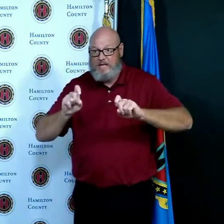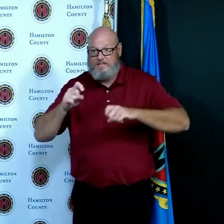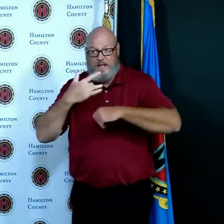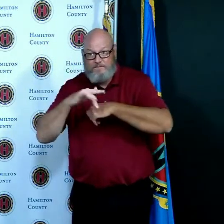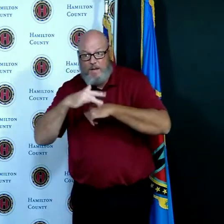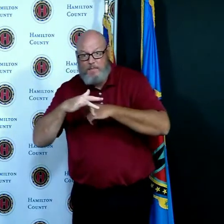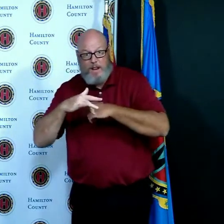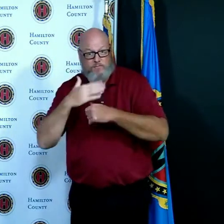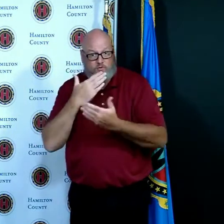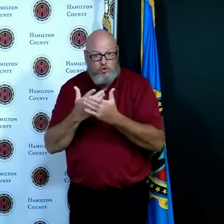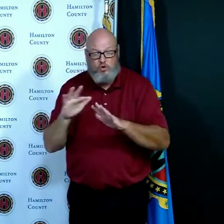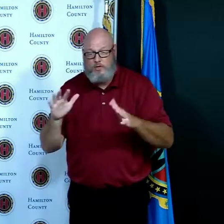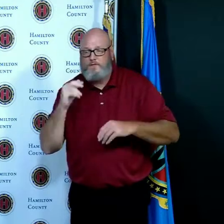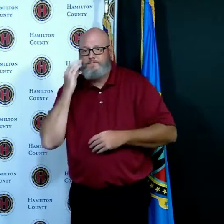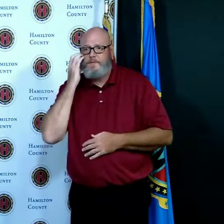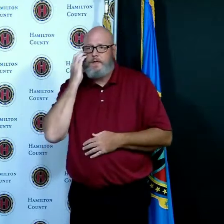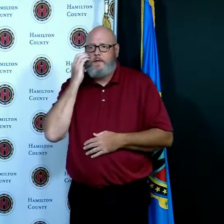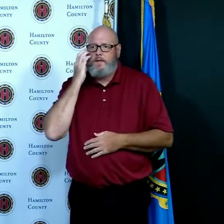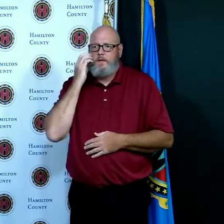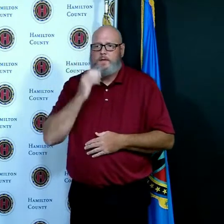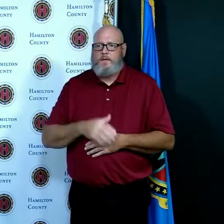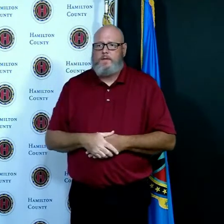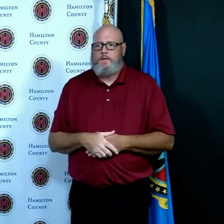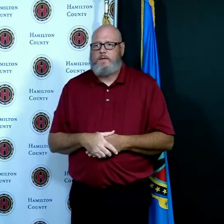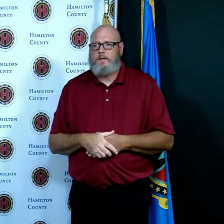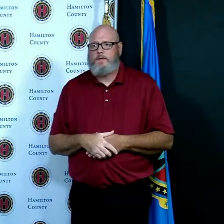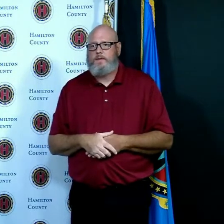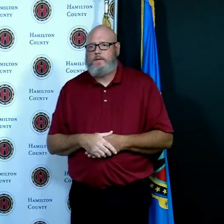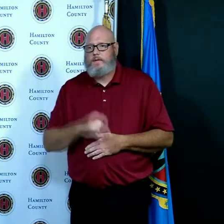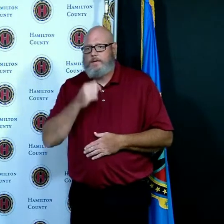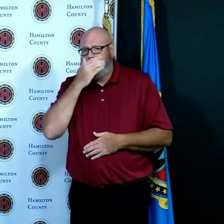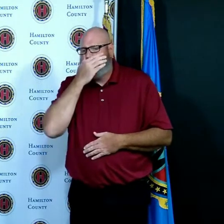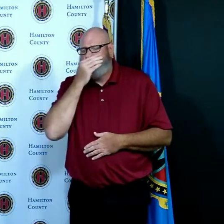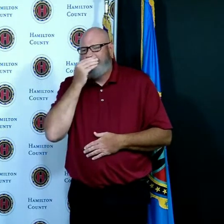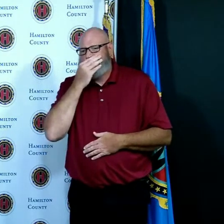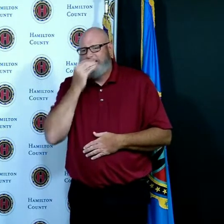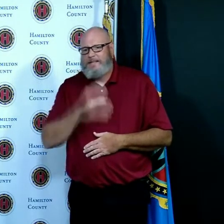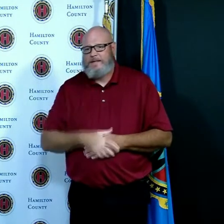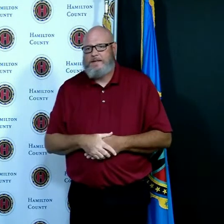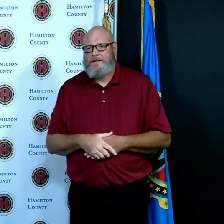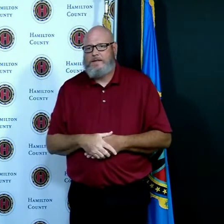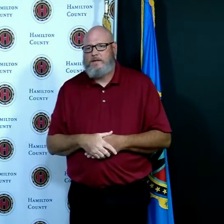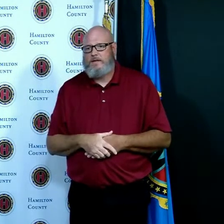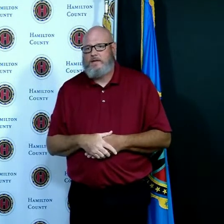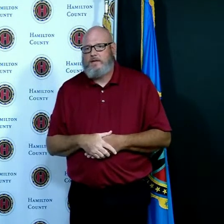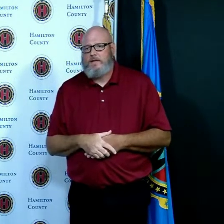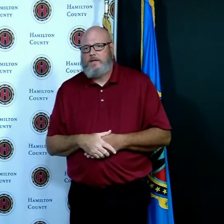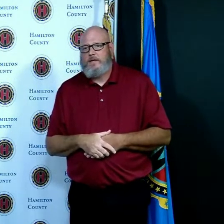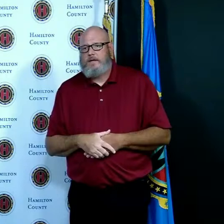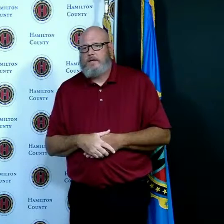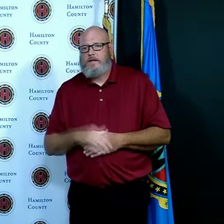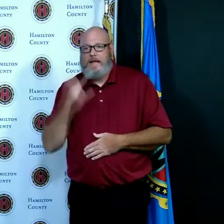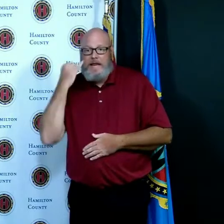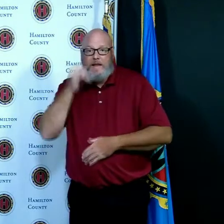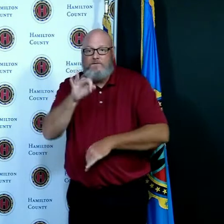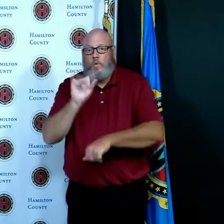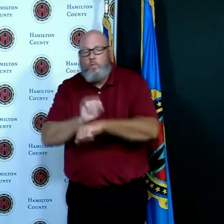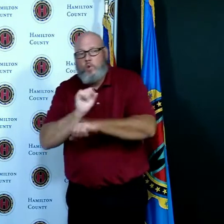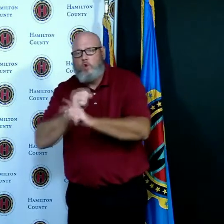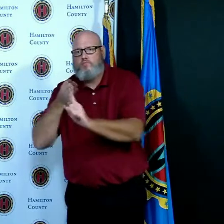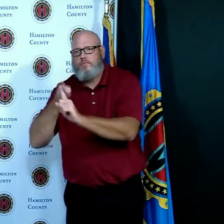work or frequent an institution or a place of business